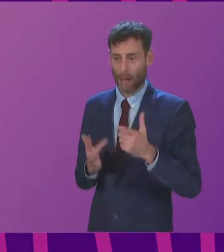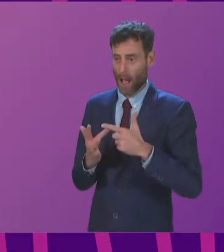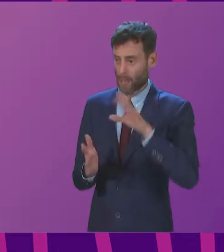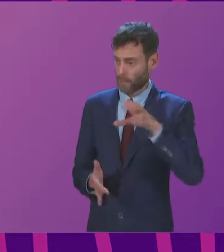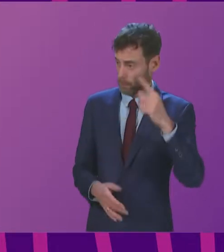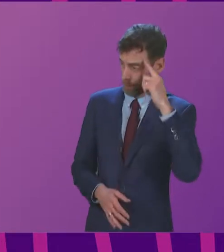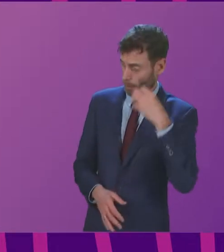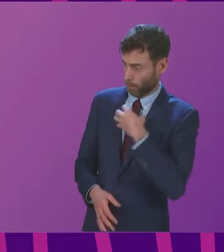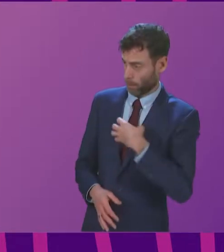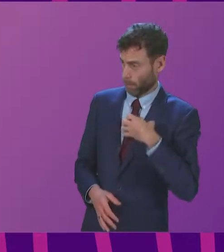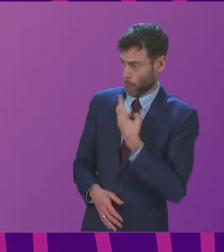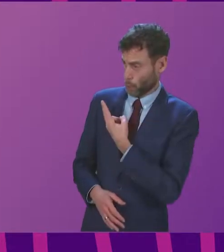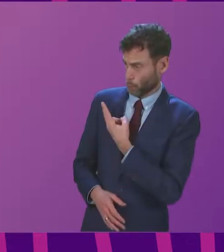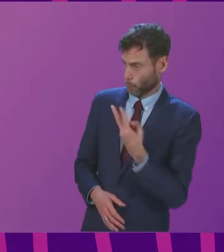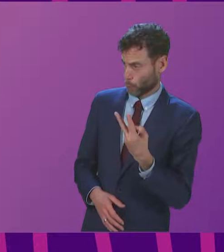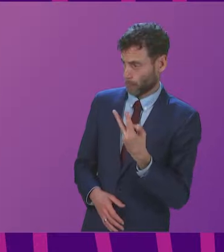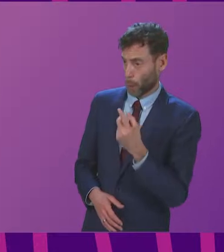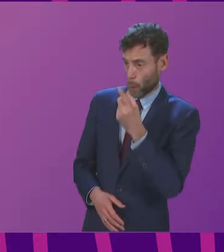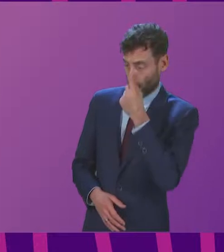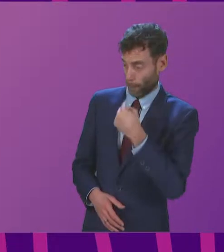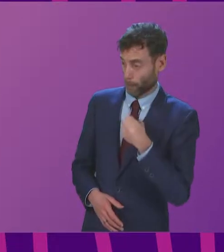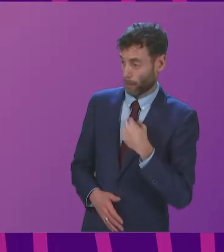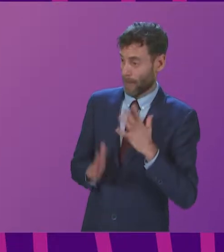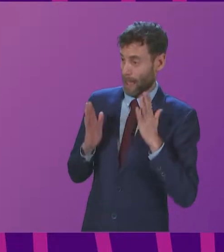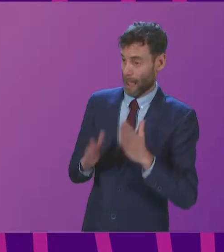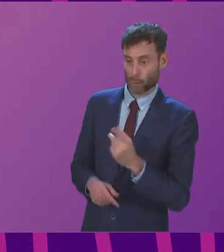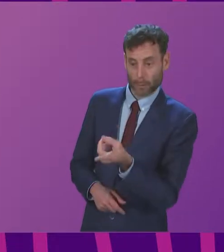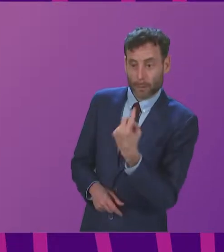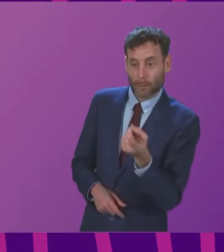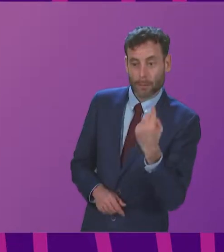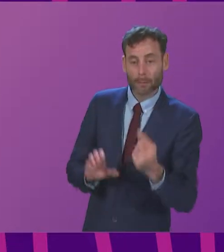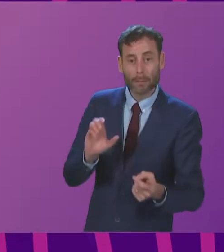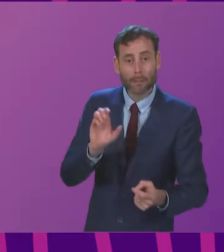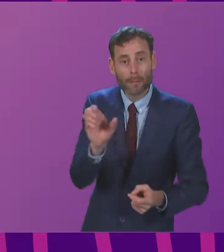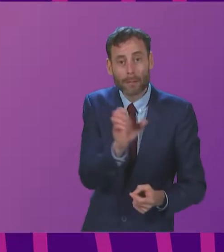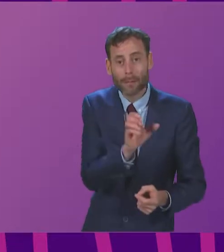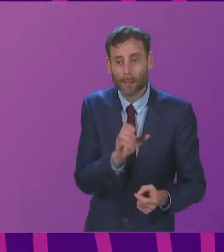two weeks has been unnecessary and unacceptable. The Scottish Government released its so-called